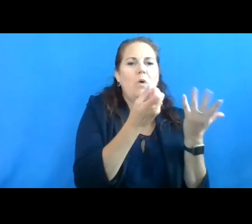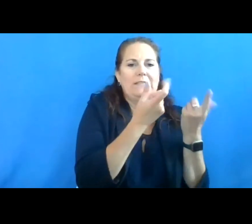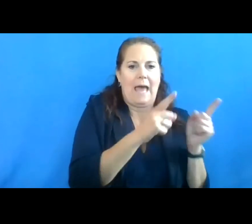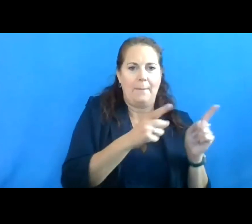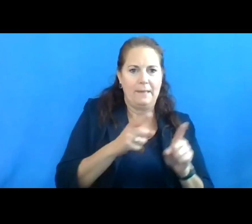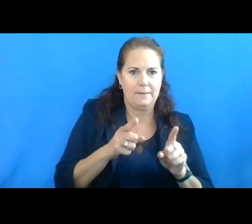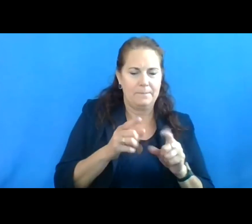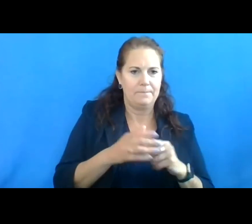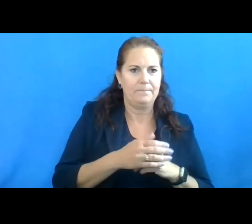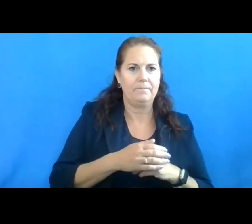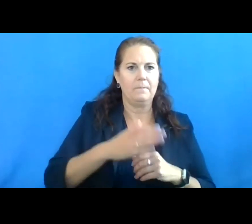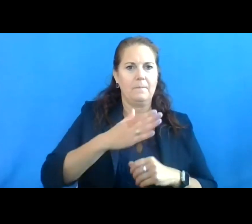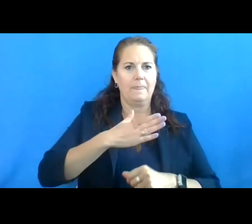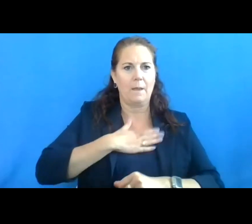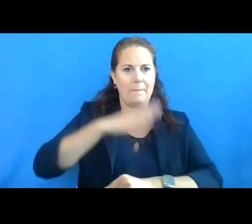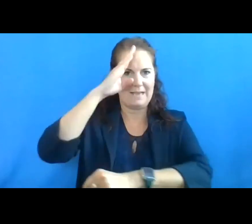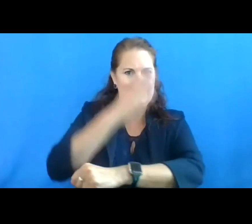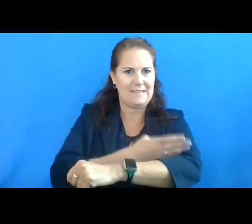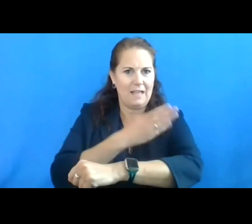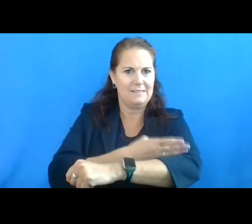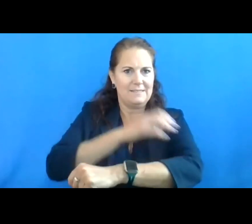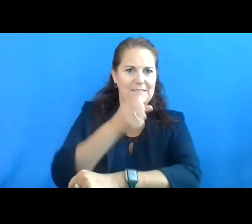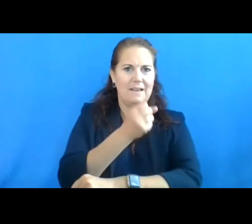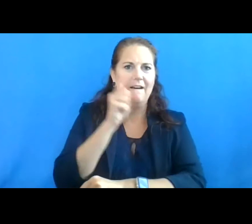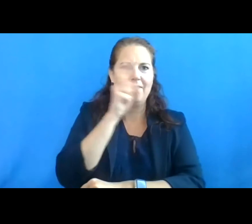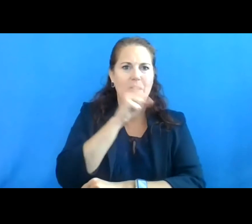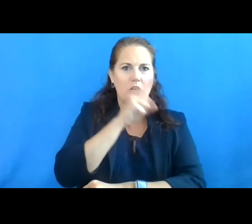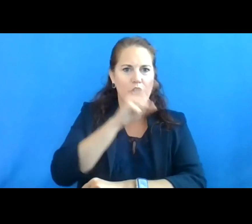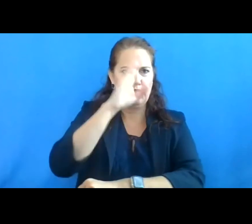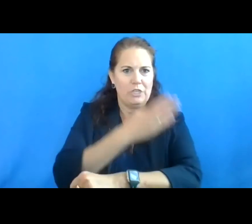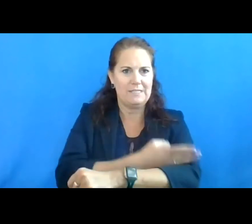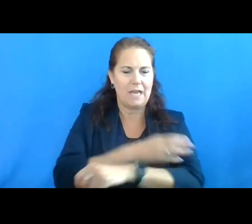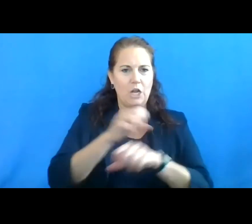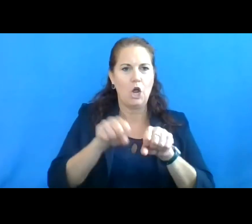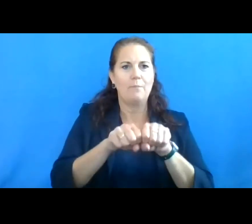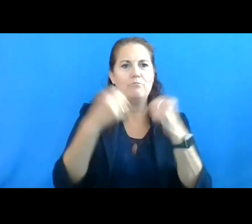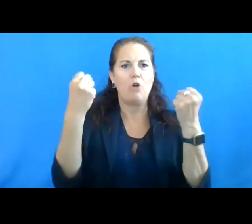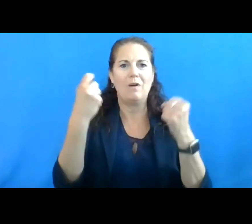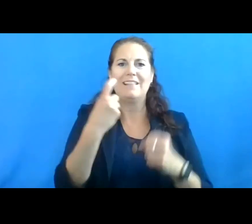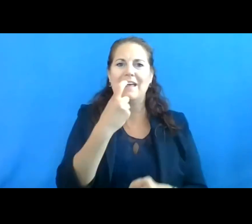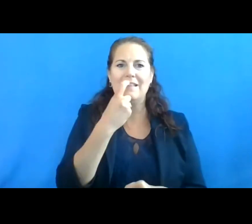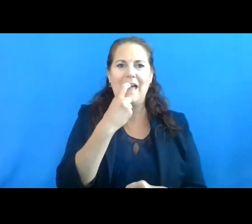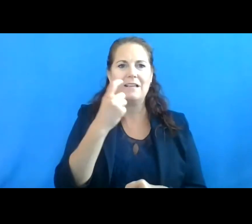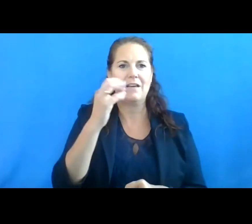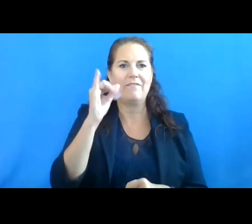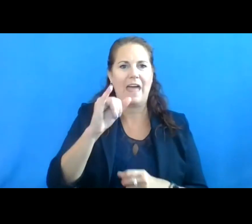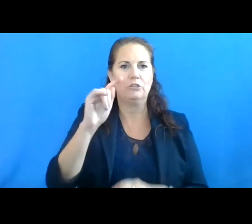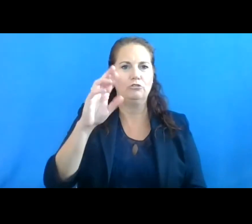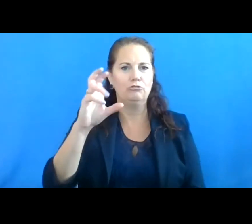My son's foster son broke the glass of this truck and there's damage.